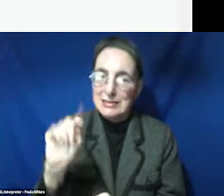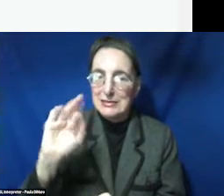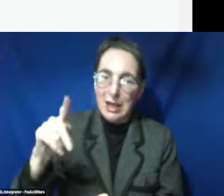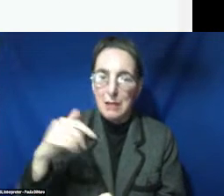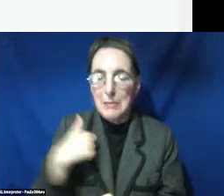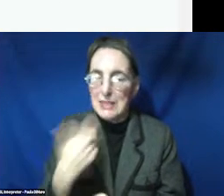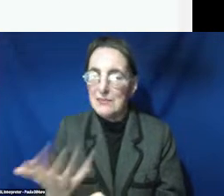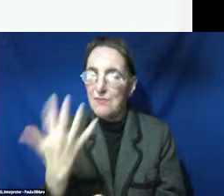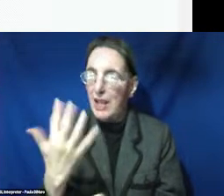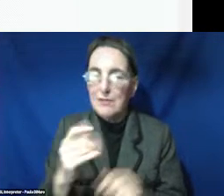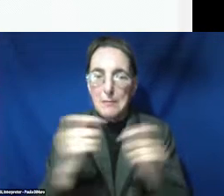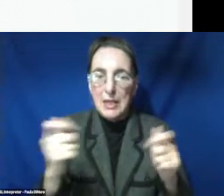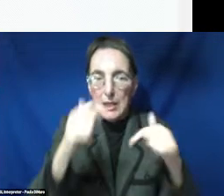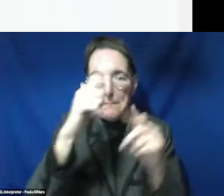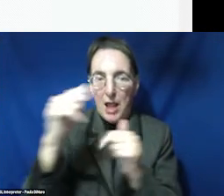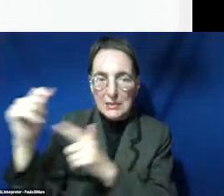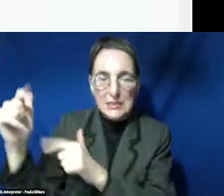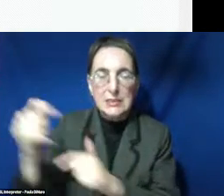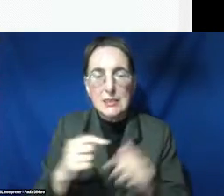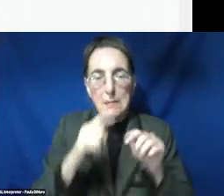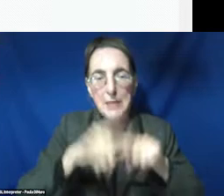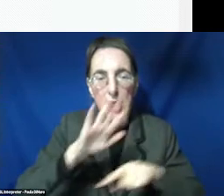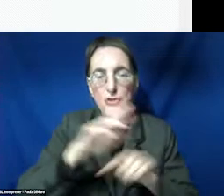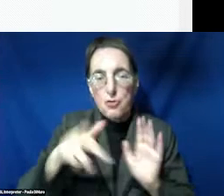Depending on your roles, you will see some of these. You may not see all of these.